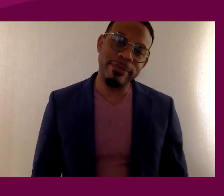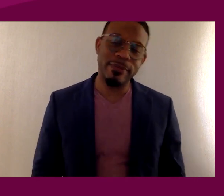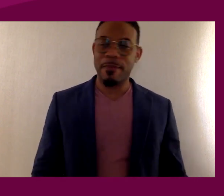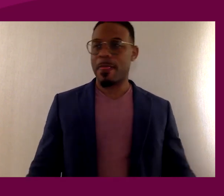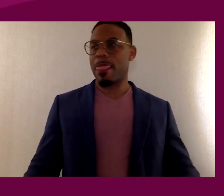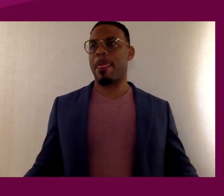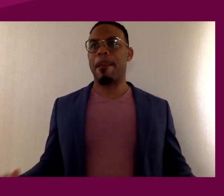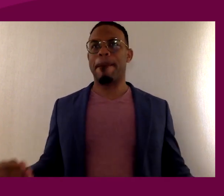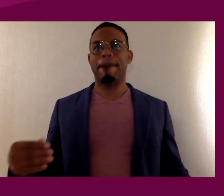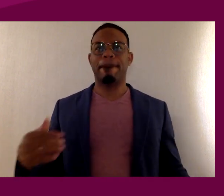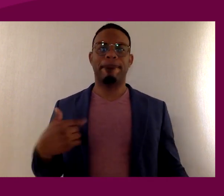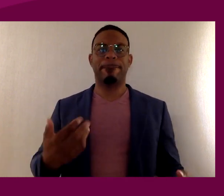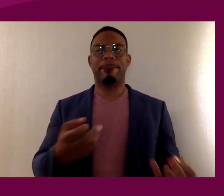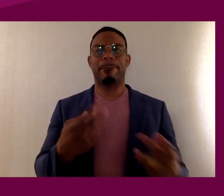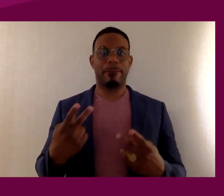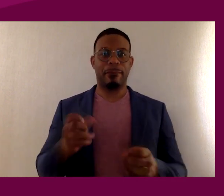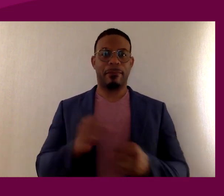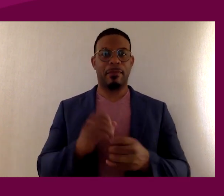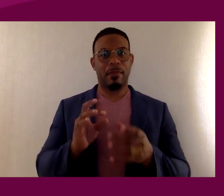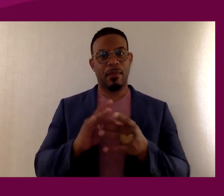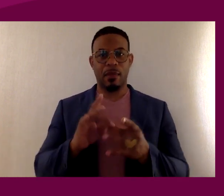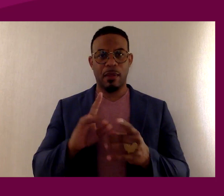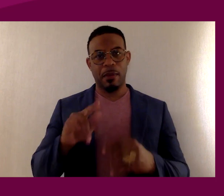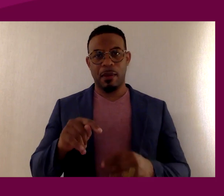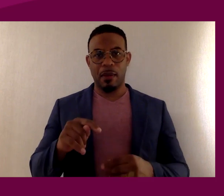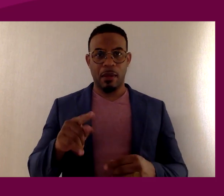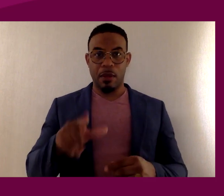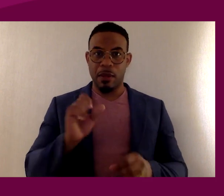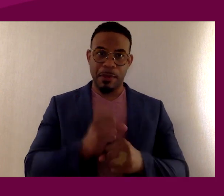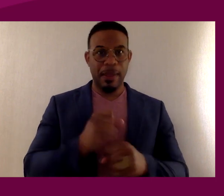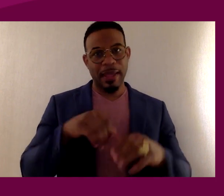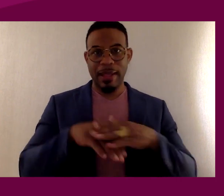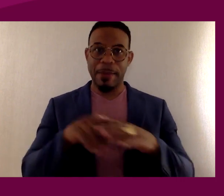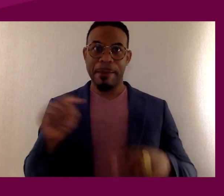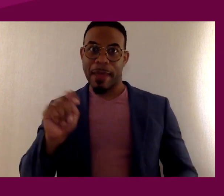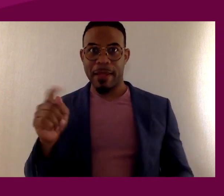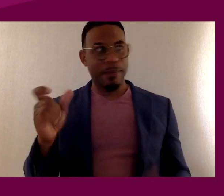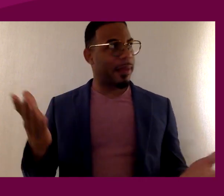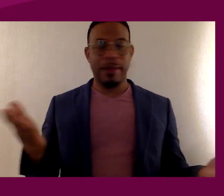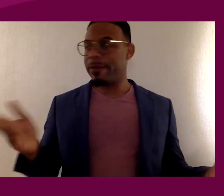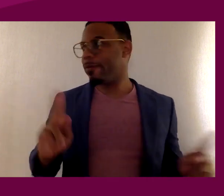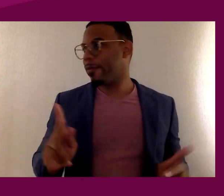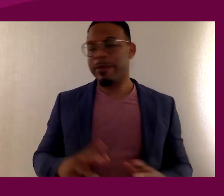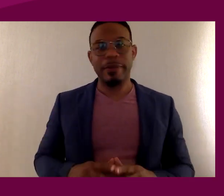of course there wasn't any. And we come back, we make our comments about it. You need to make